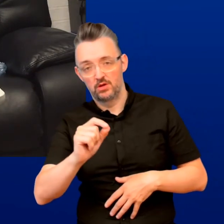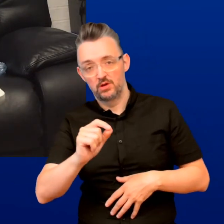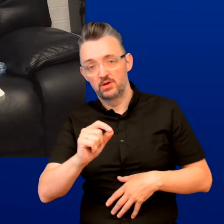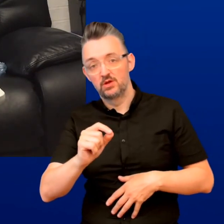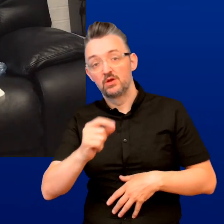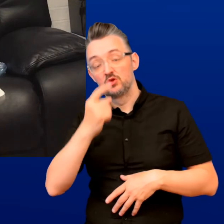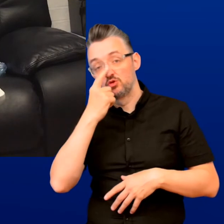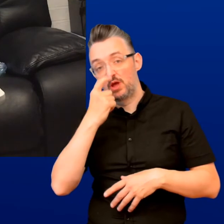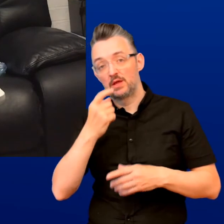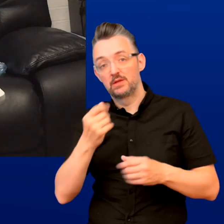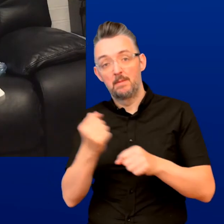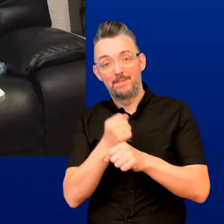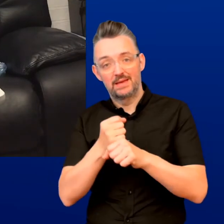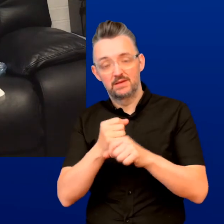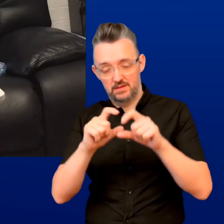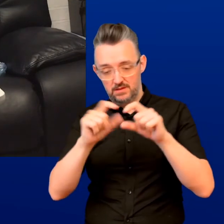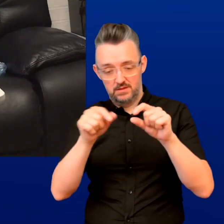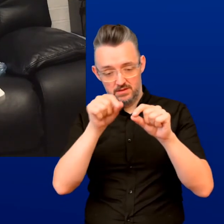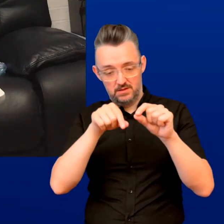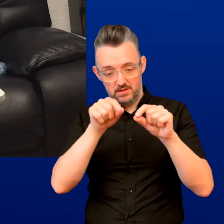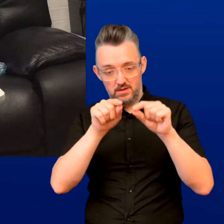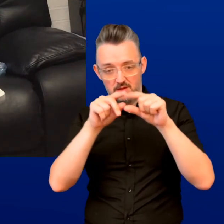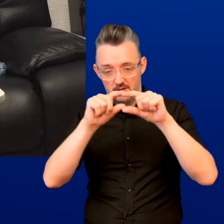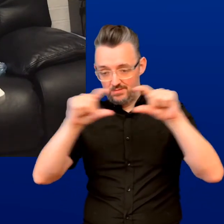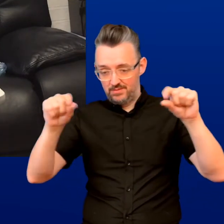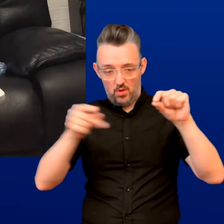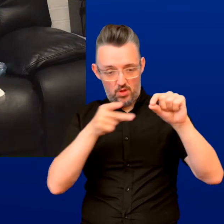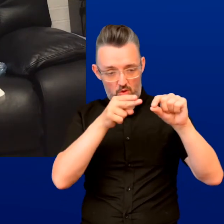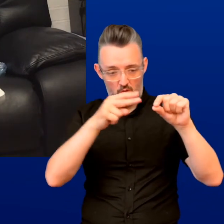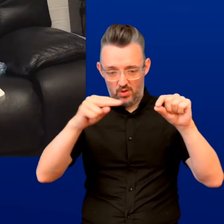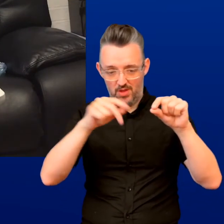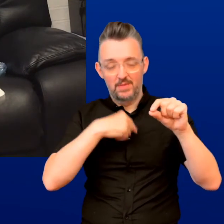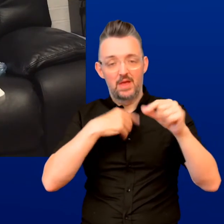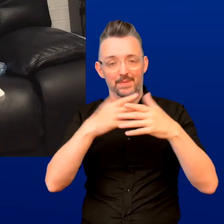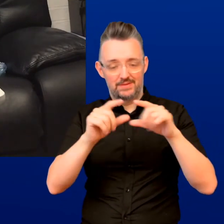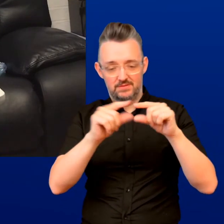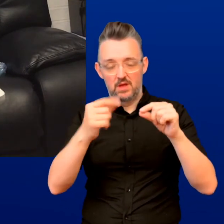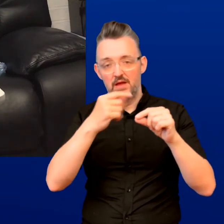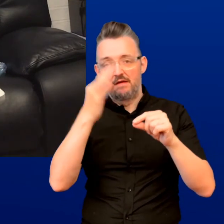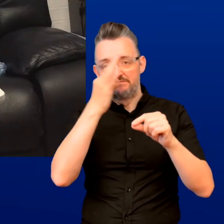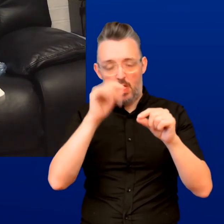is make up stencils using different motifs. I have made a stencil of a flower.